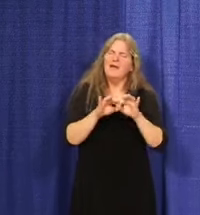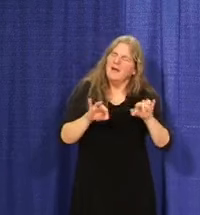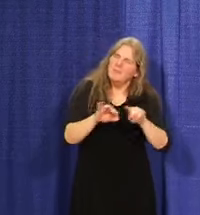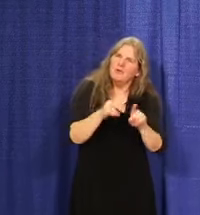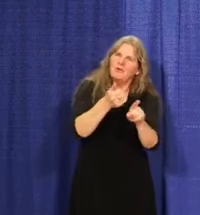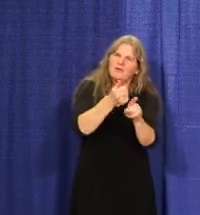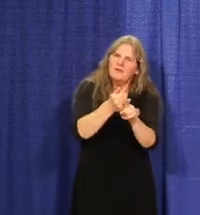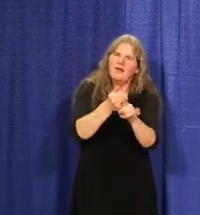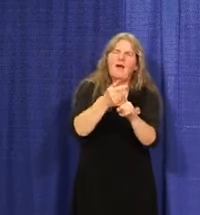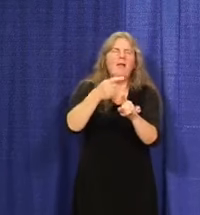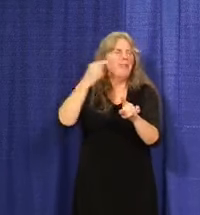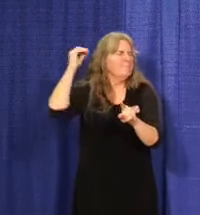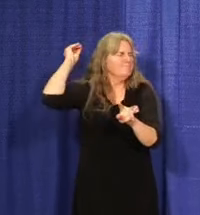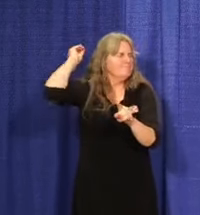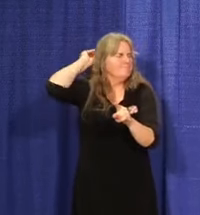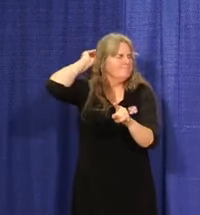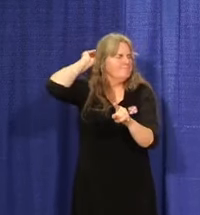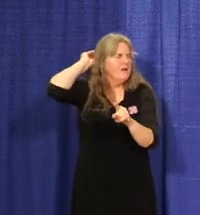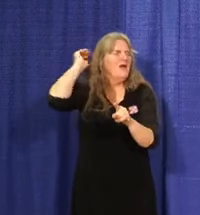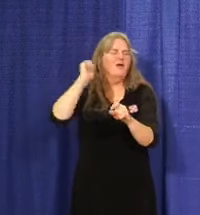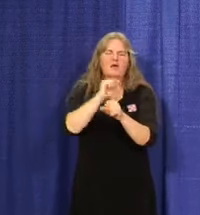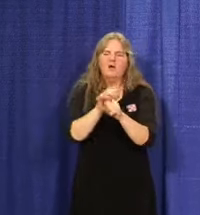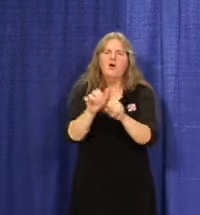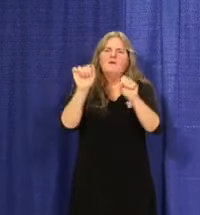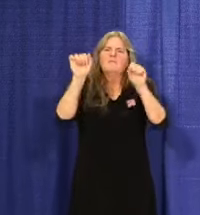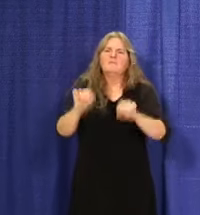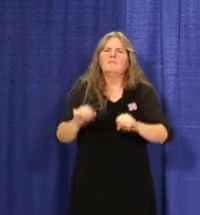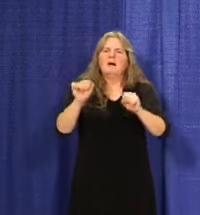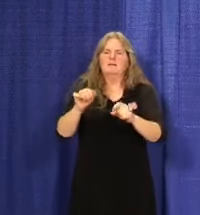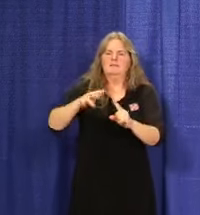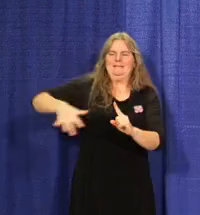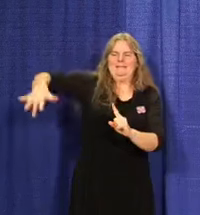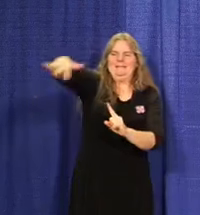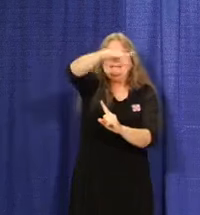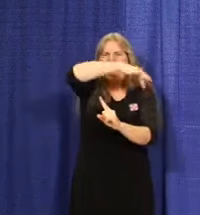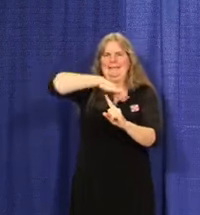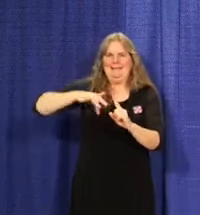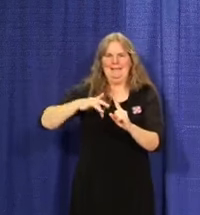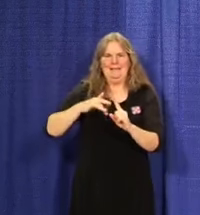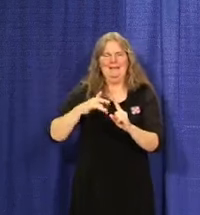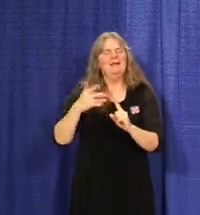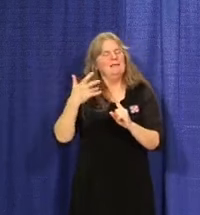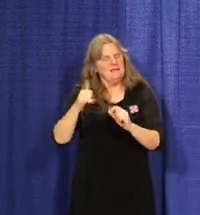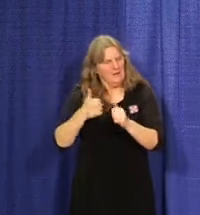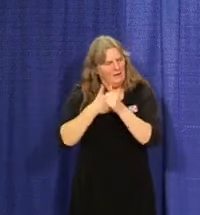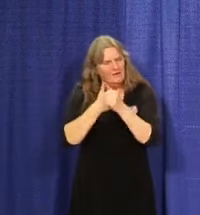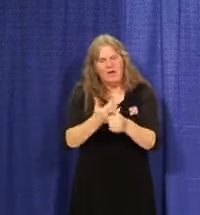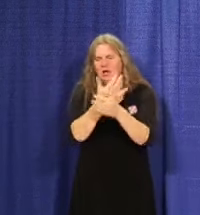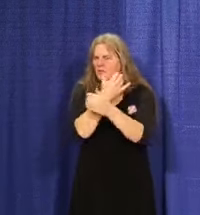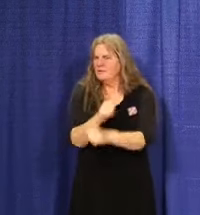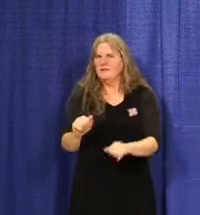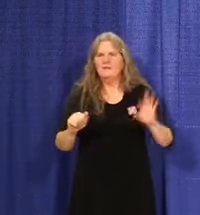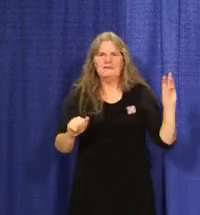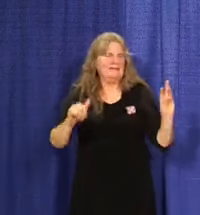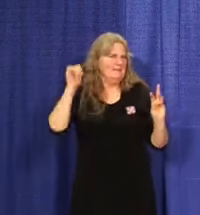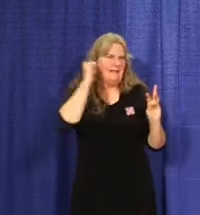might be around, in how you observe the Safe Six measures in our current, everyday lives.